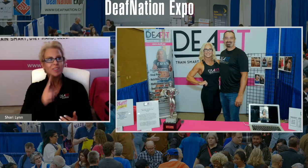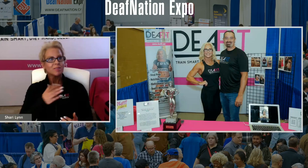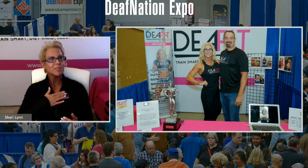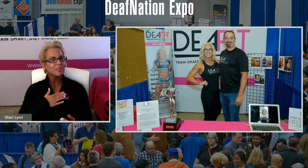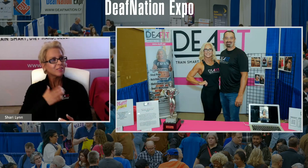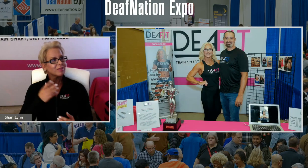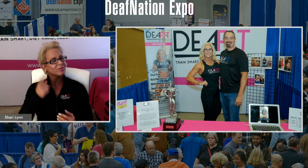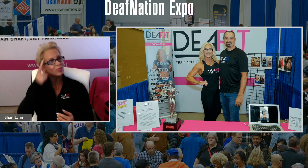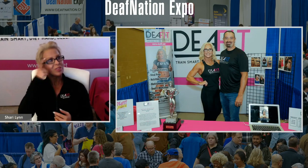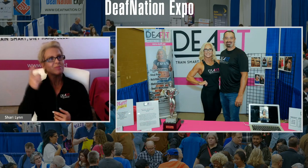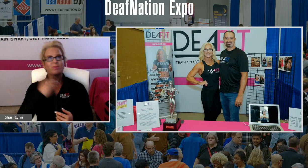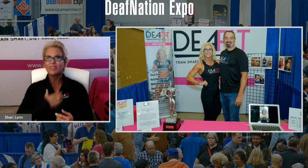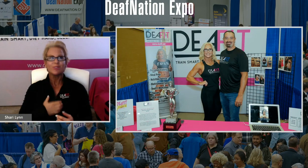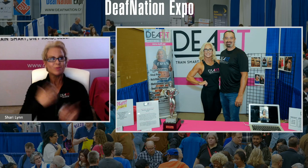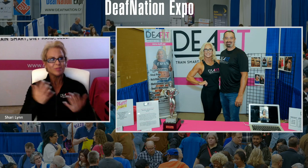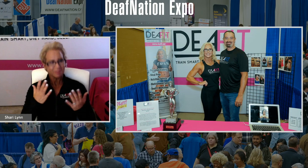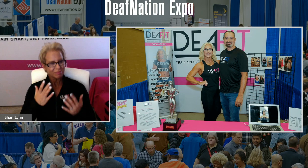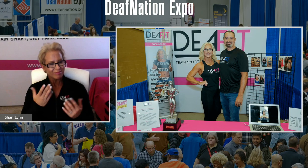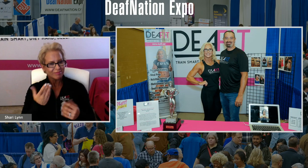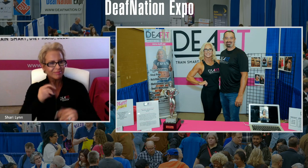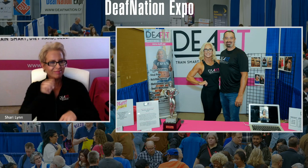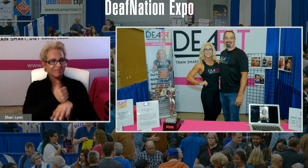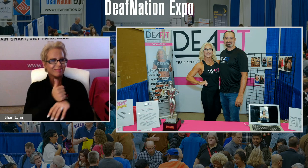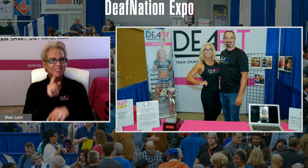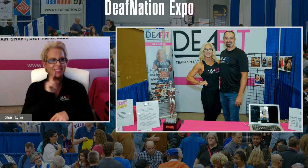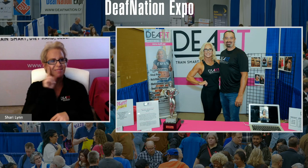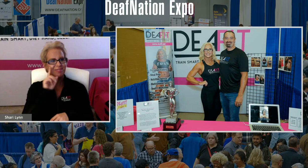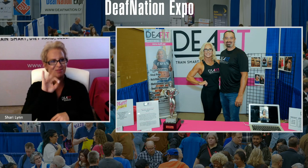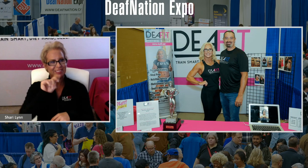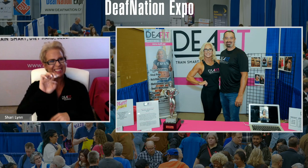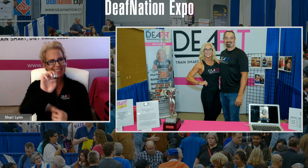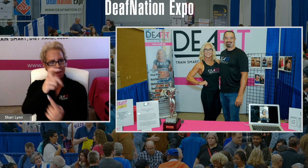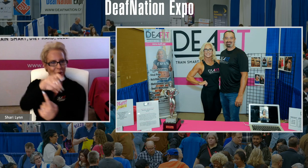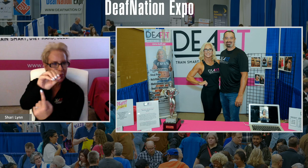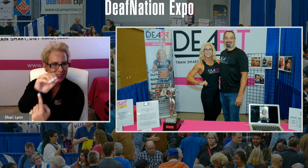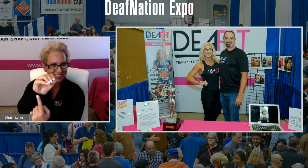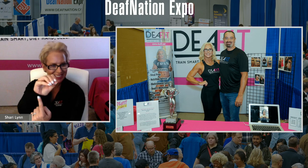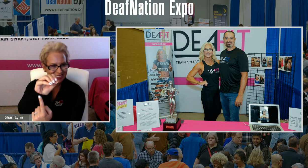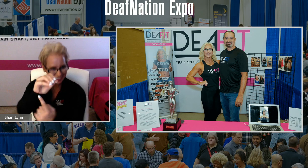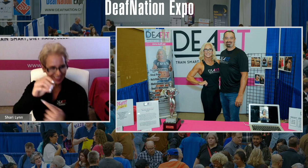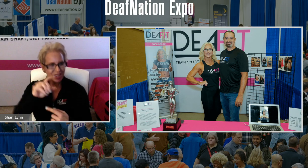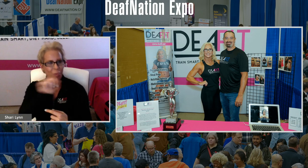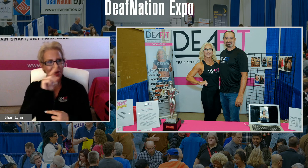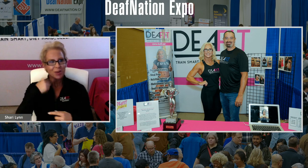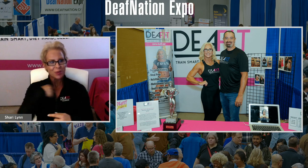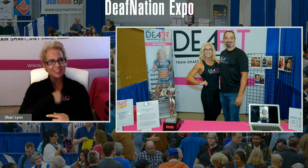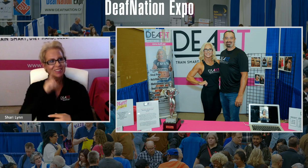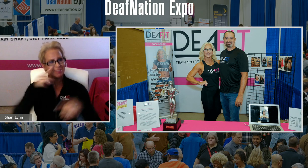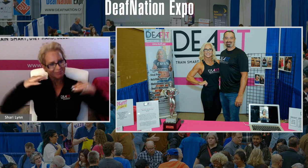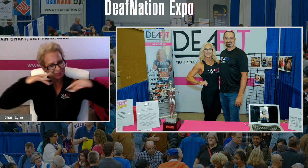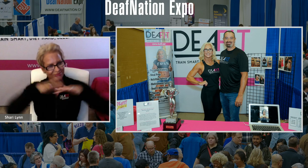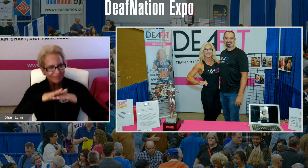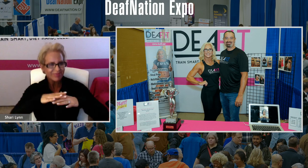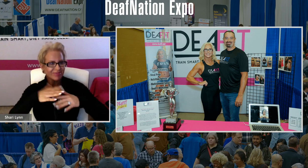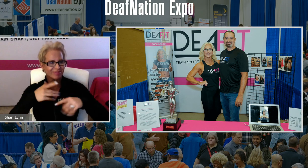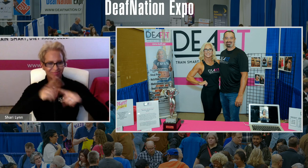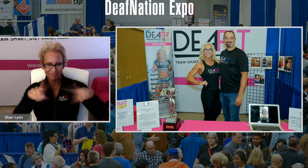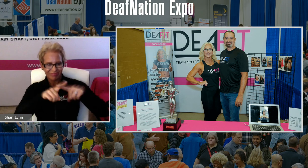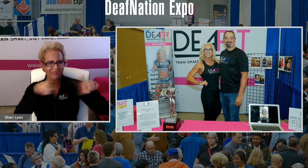Really, my dream wish is to start a DeaFIT Expo where Deaf people can come together